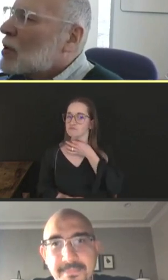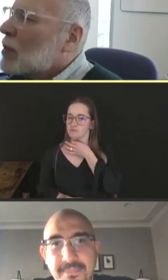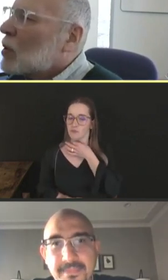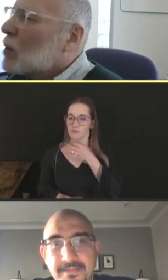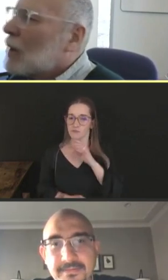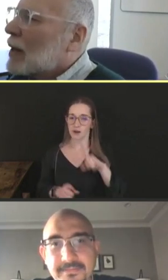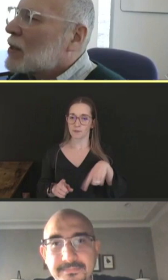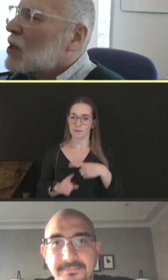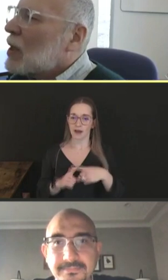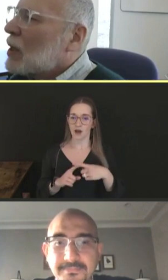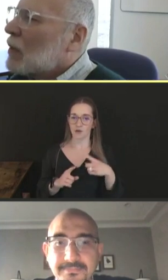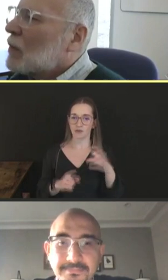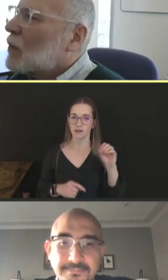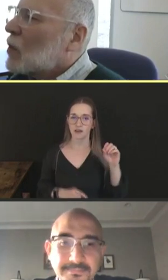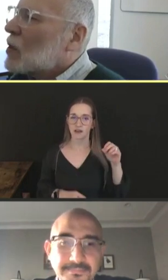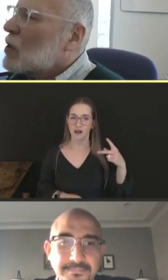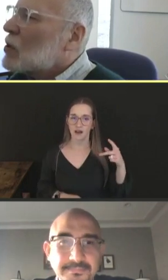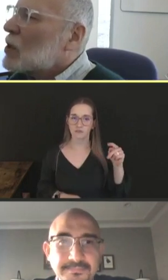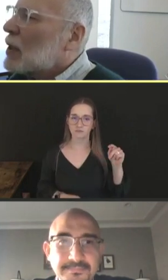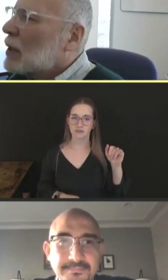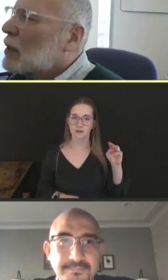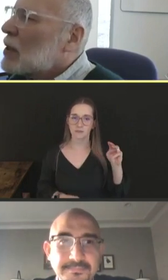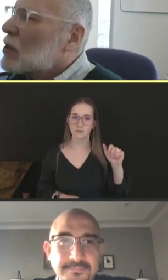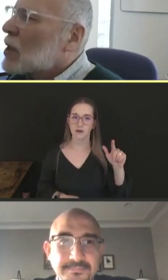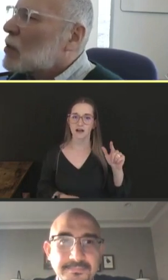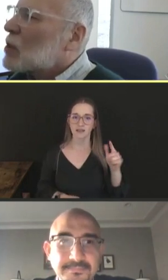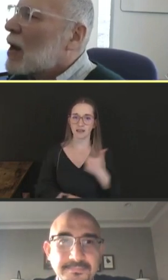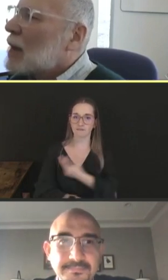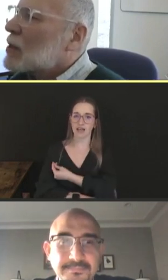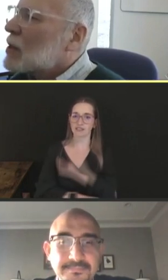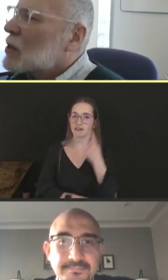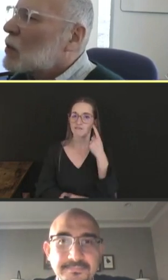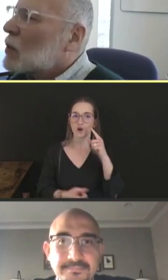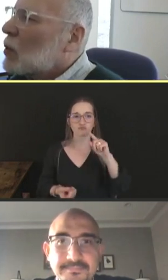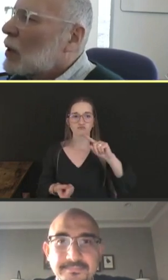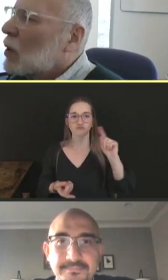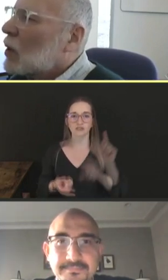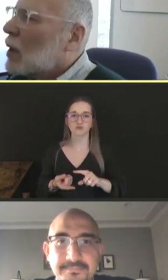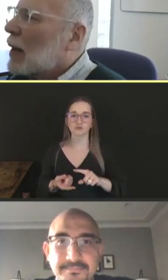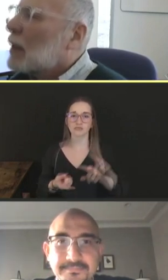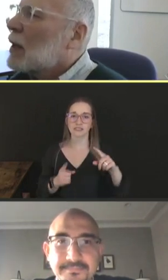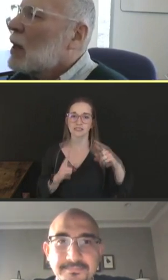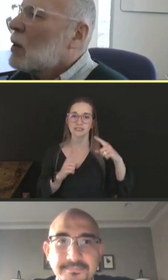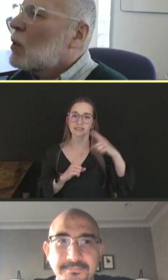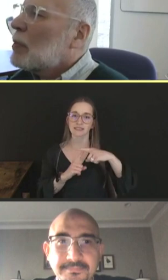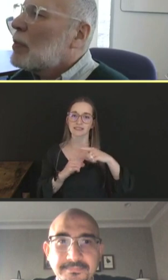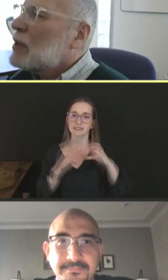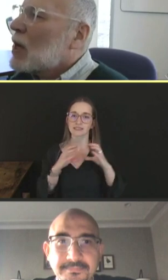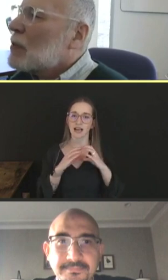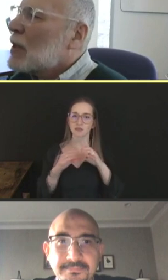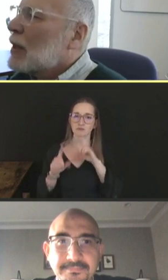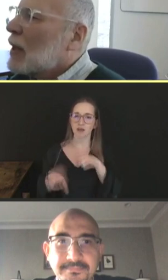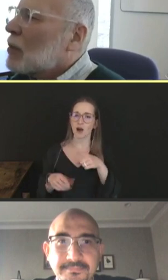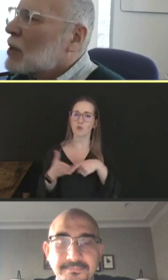optimal vaccine for inducing T cell responses would look like? Would it be something that